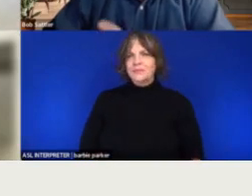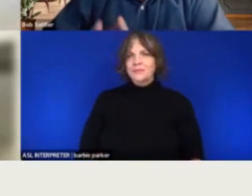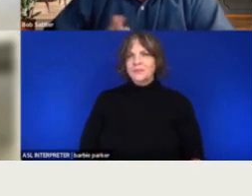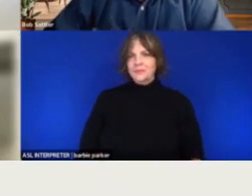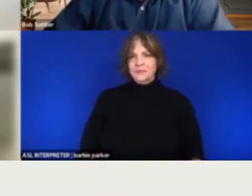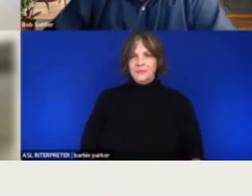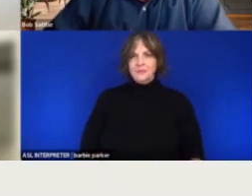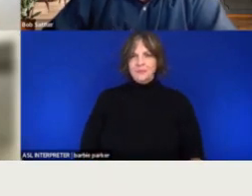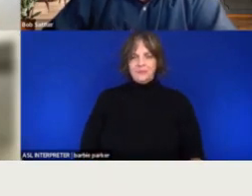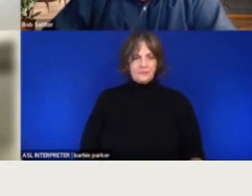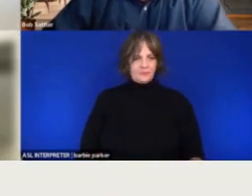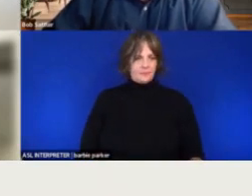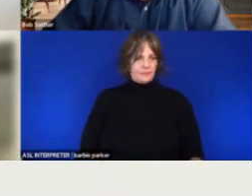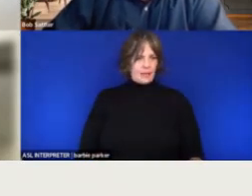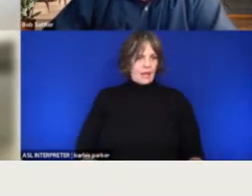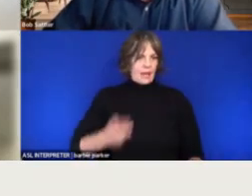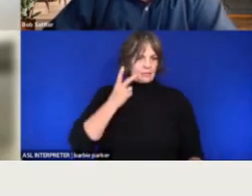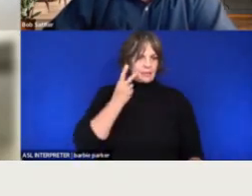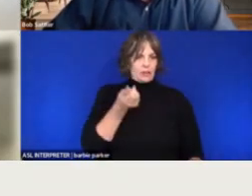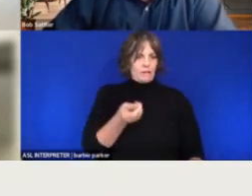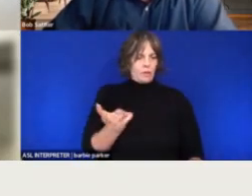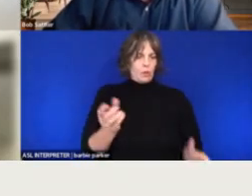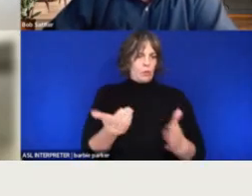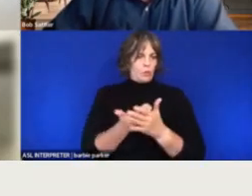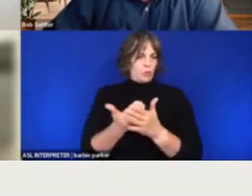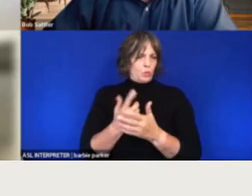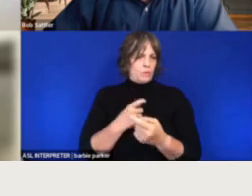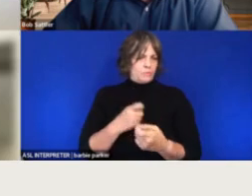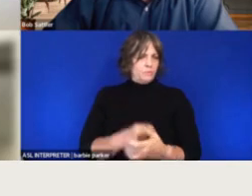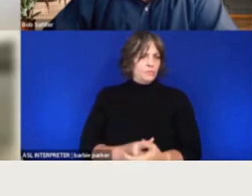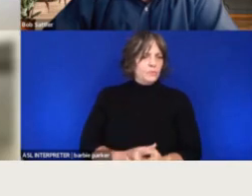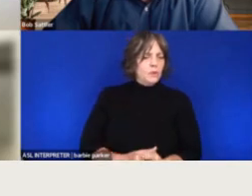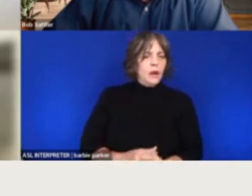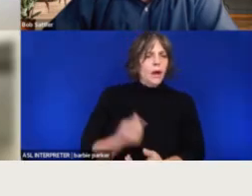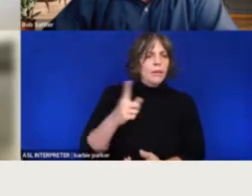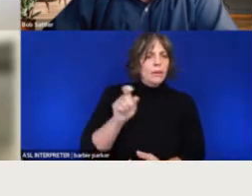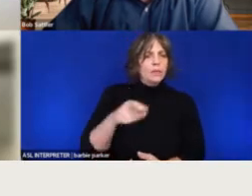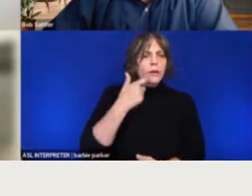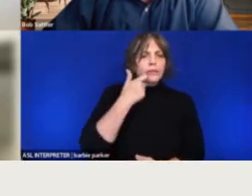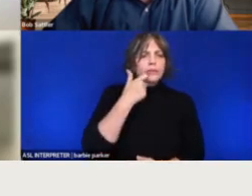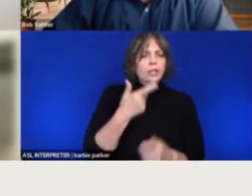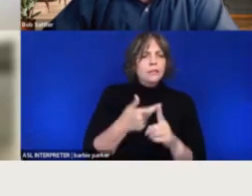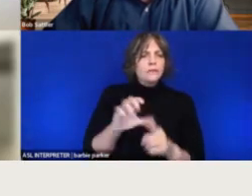few come in as well. I'd like to address this question that just came in from Chris in the chat,